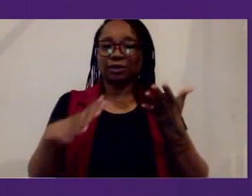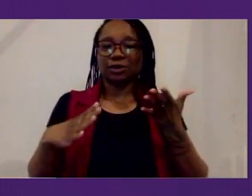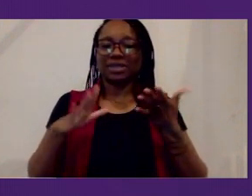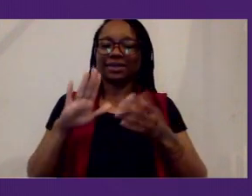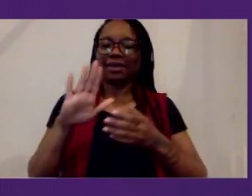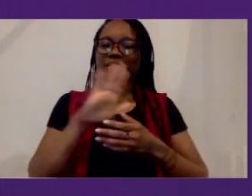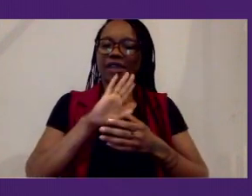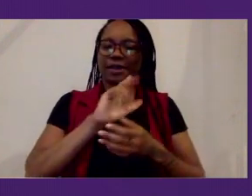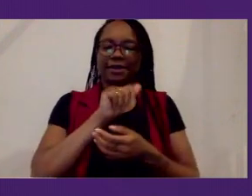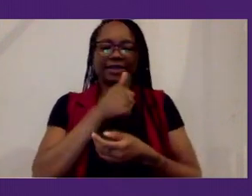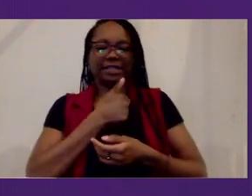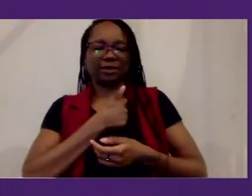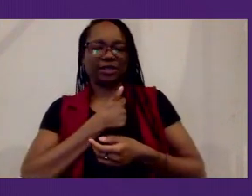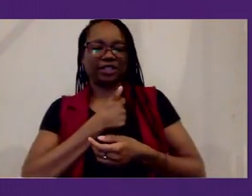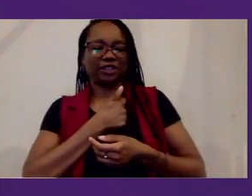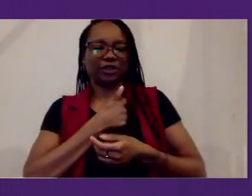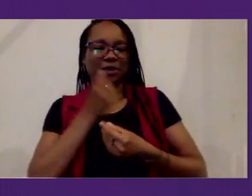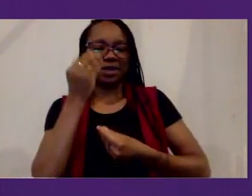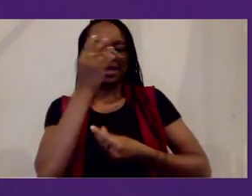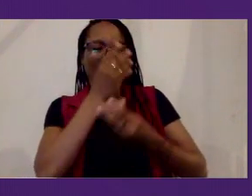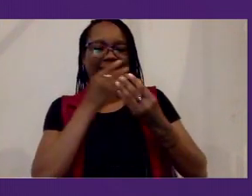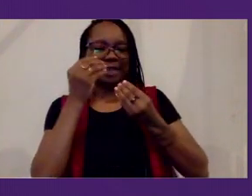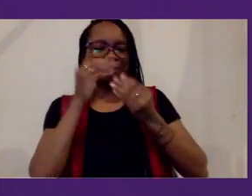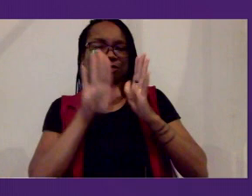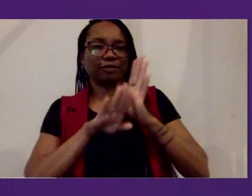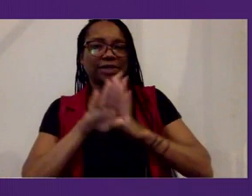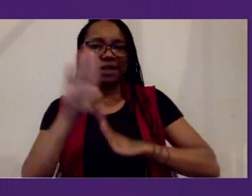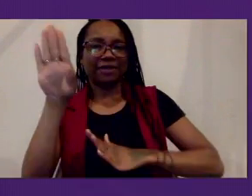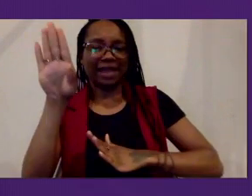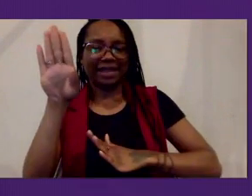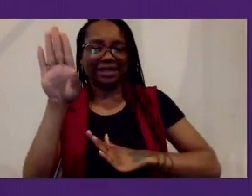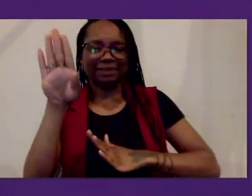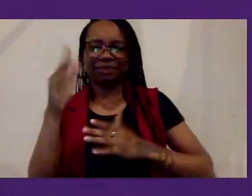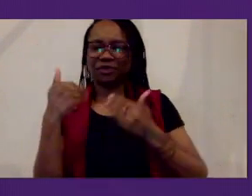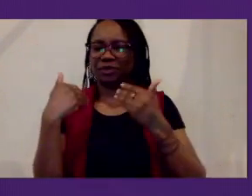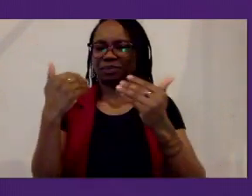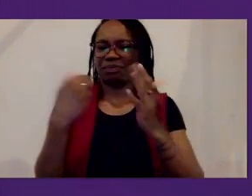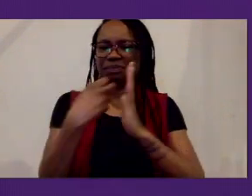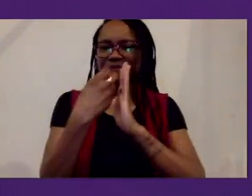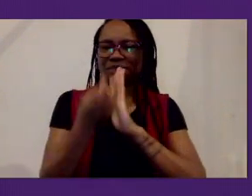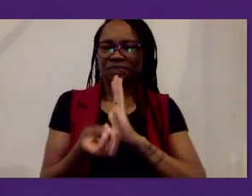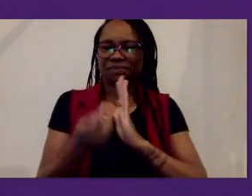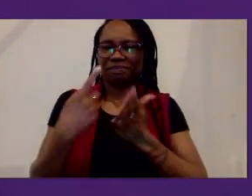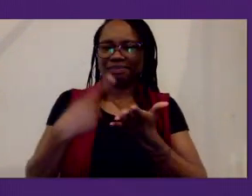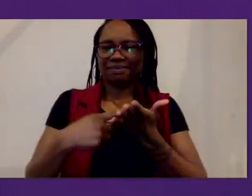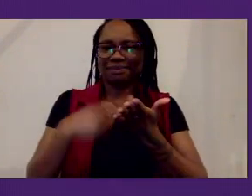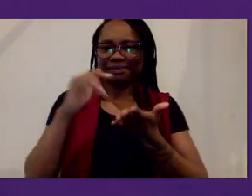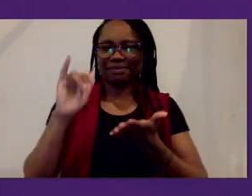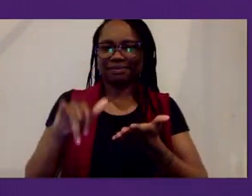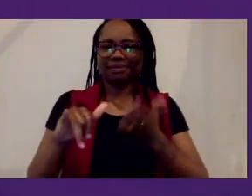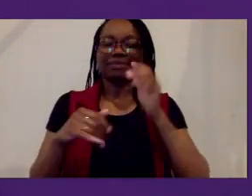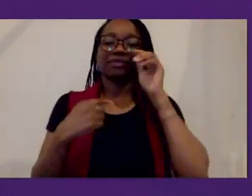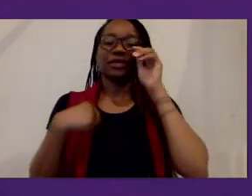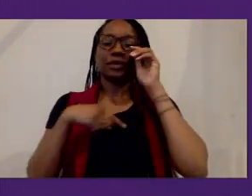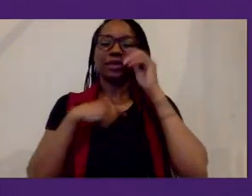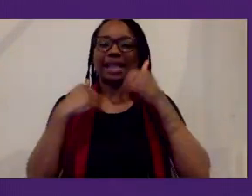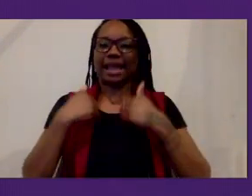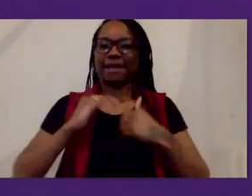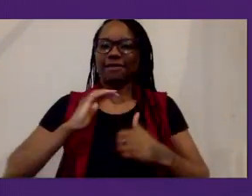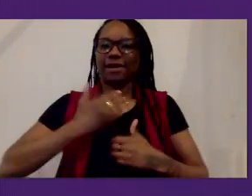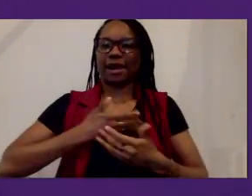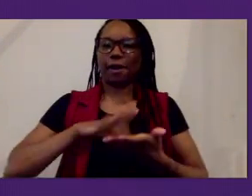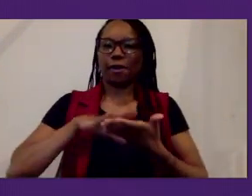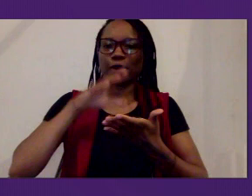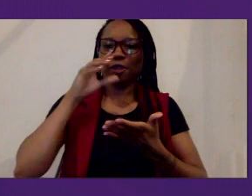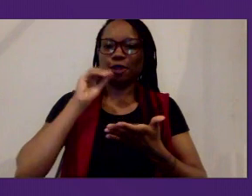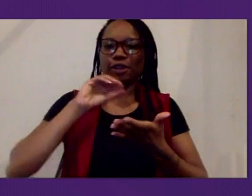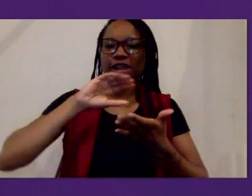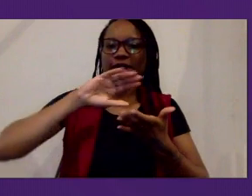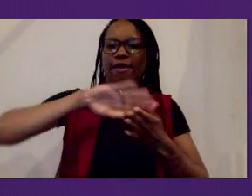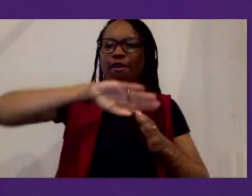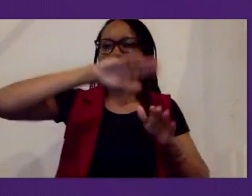Let's get into it. So, we're looking at our learning arc for today. For the next few minutes,